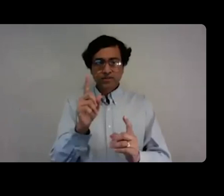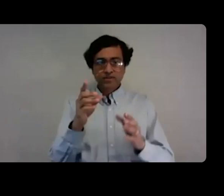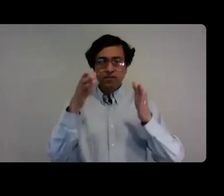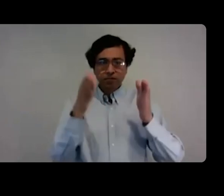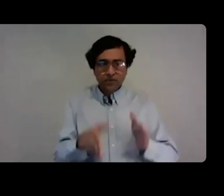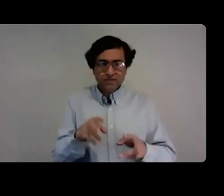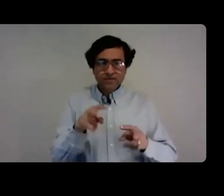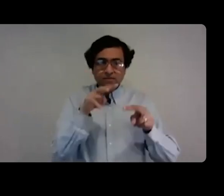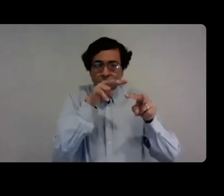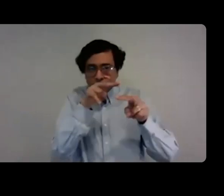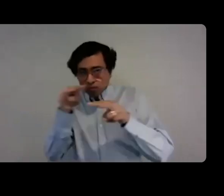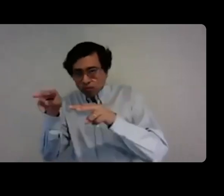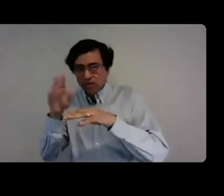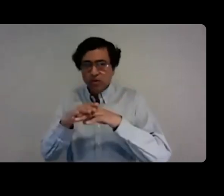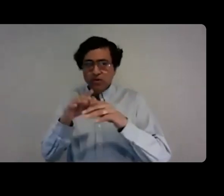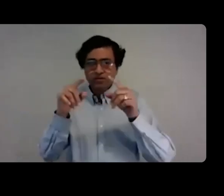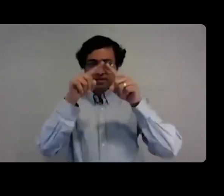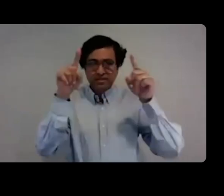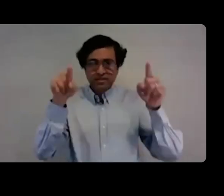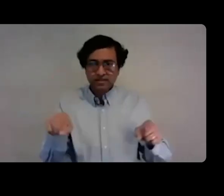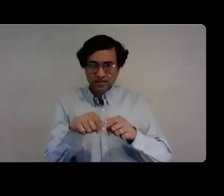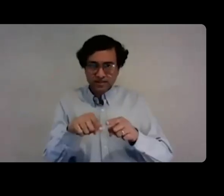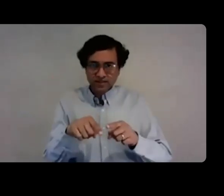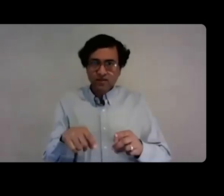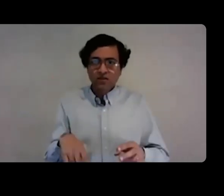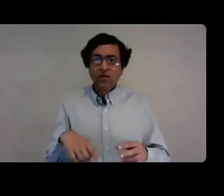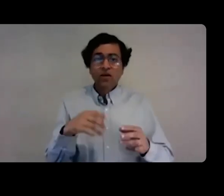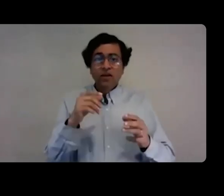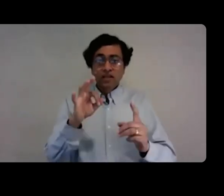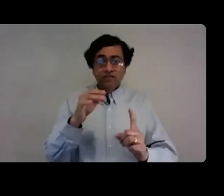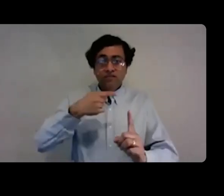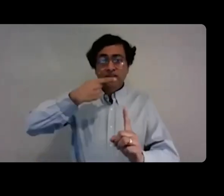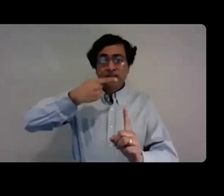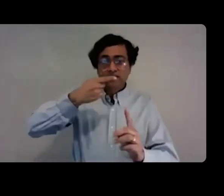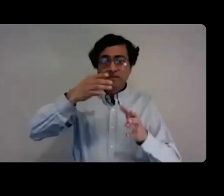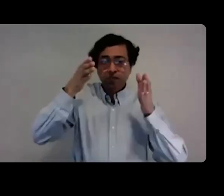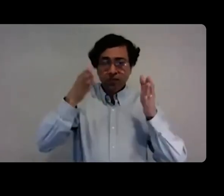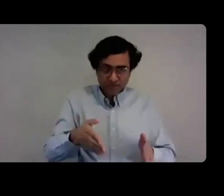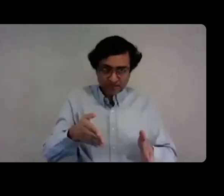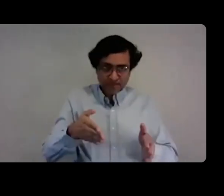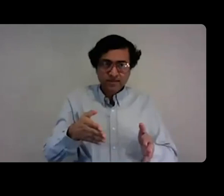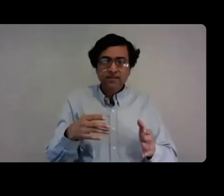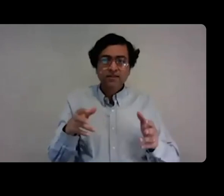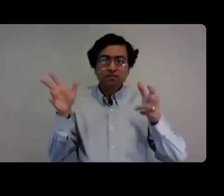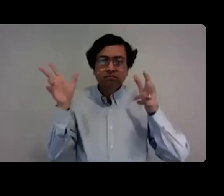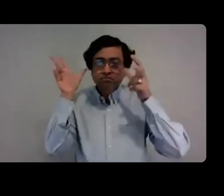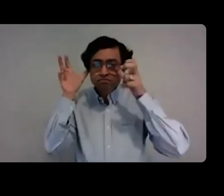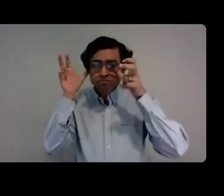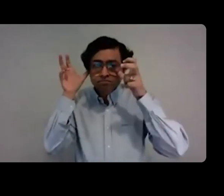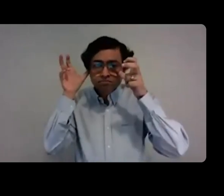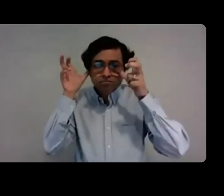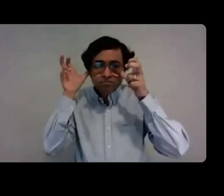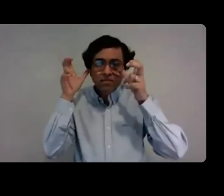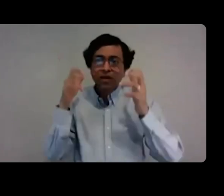and that's a colored line you can see in each of the videos describing what kind of student is looking at what kind of content.